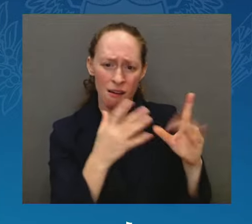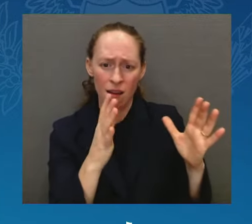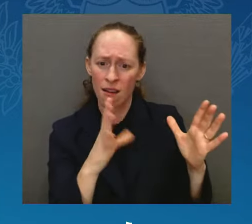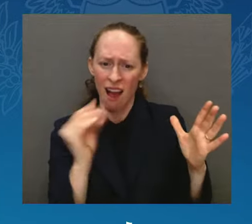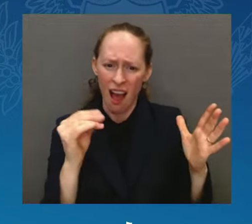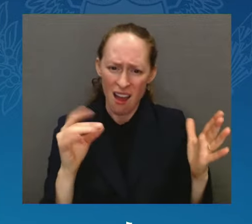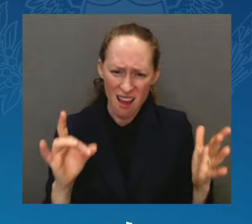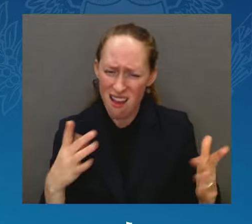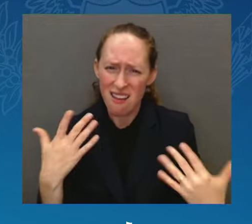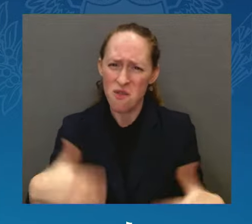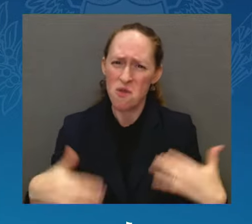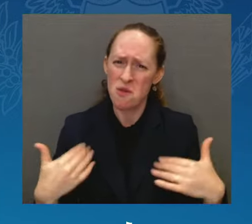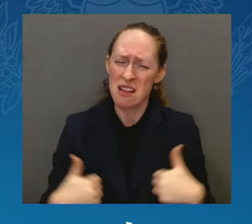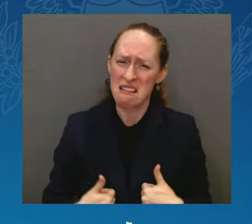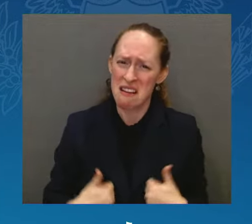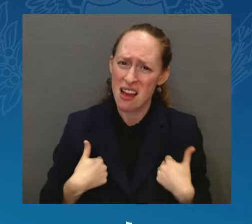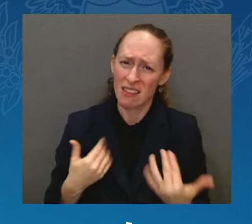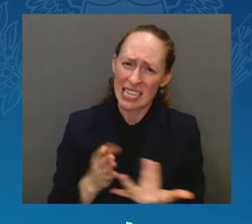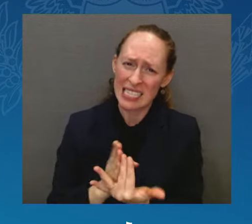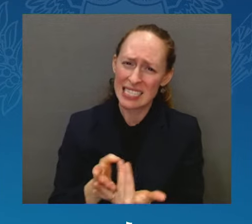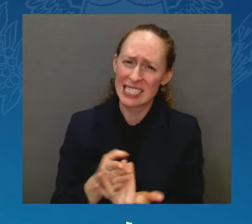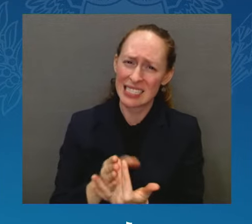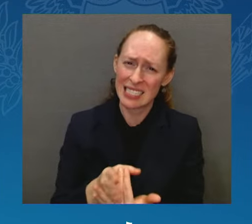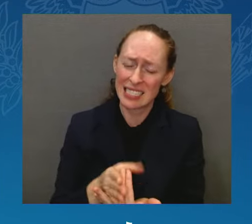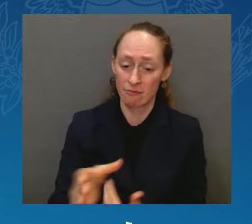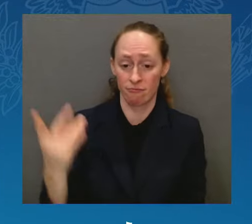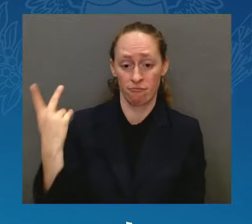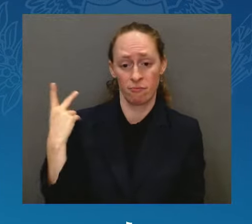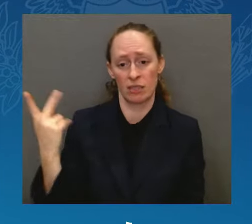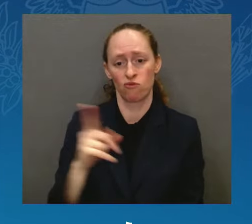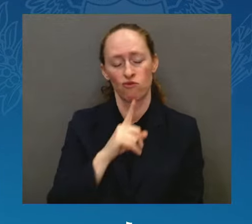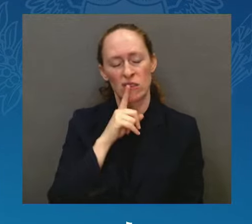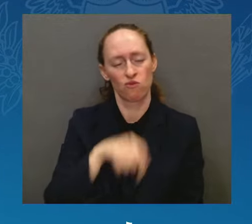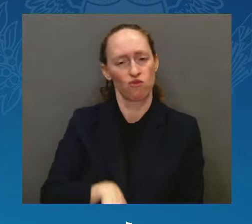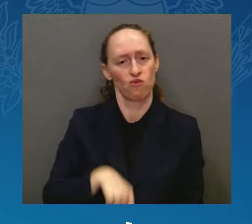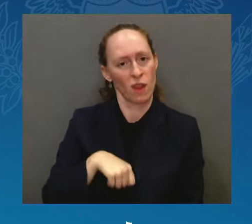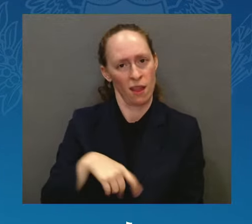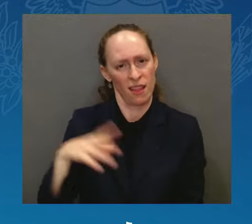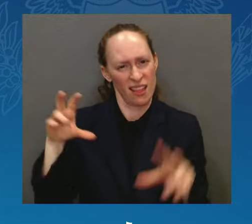to have invested $15 billion in our Hispanic-Serving Institutions --